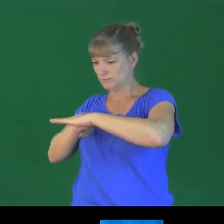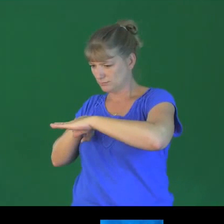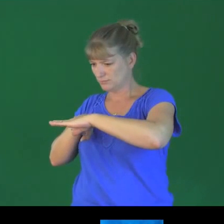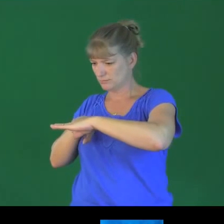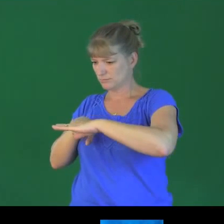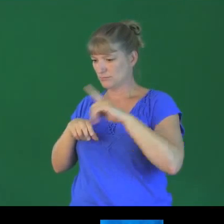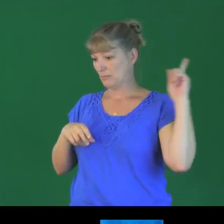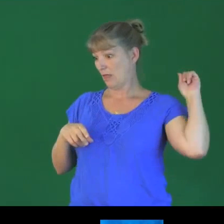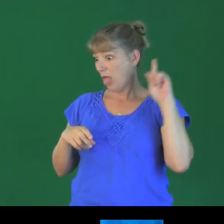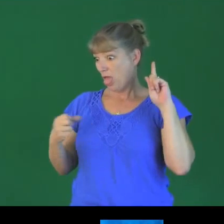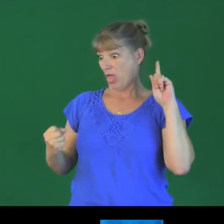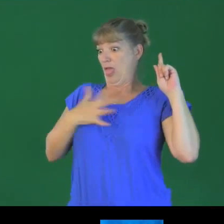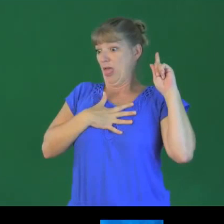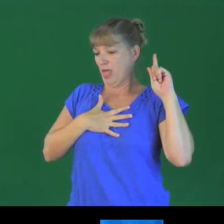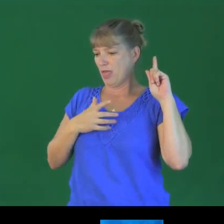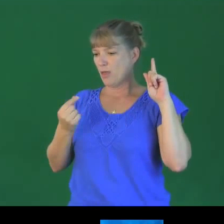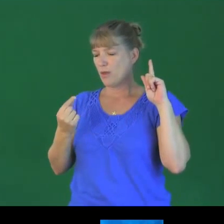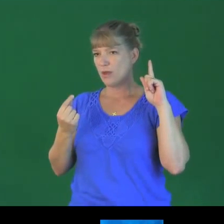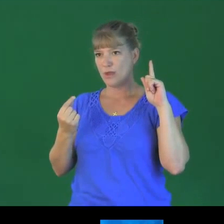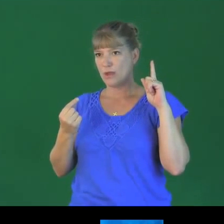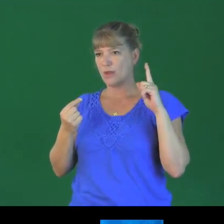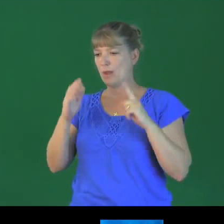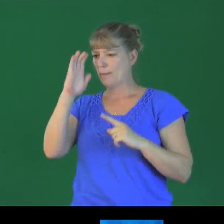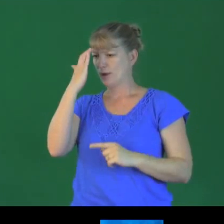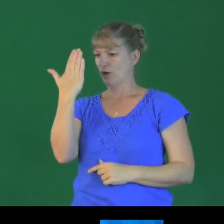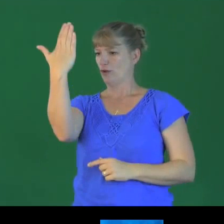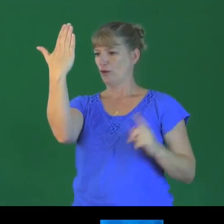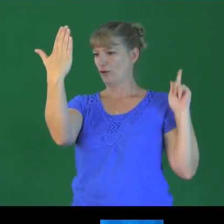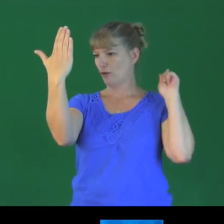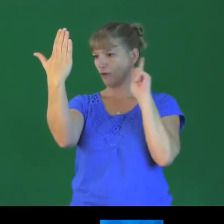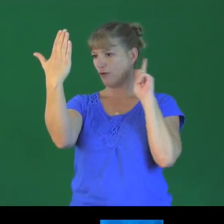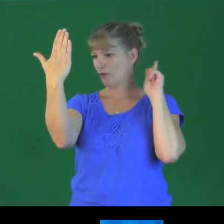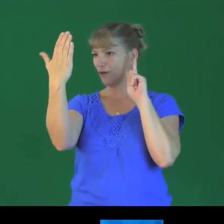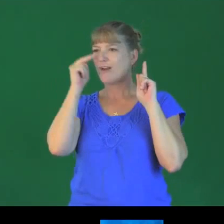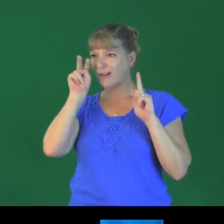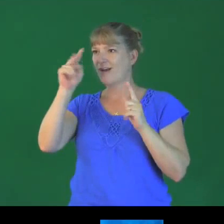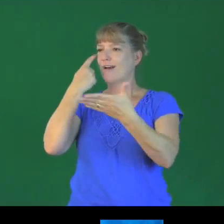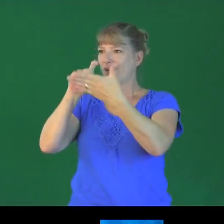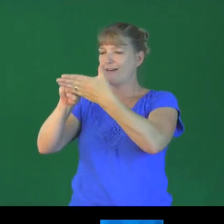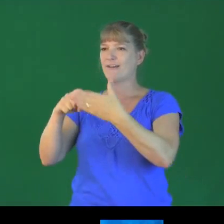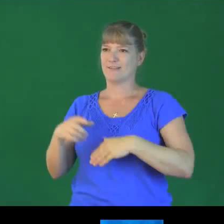it would scare her. She put a mirror above her desk, and then she could see people approaching.